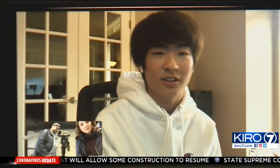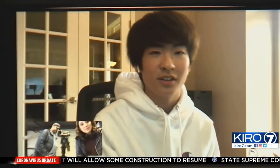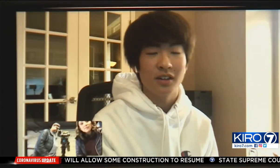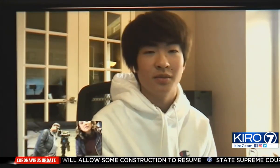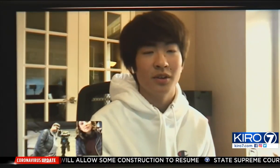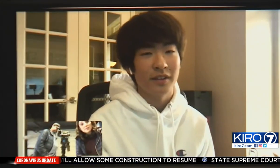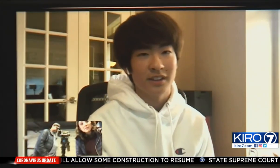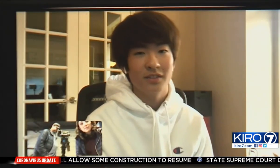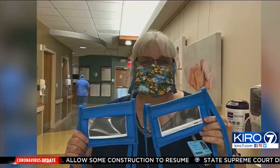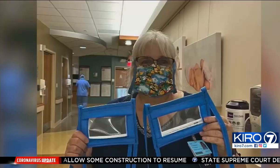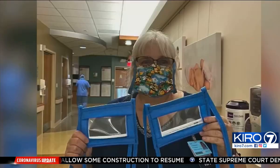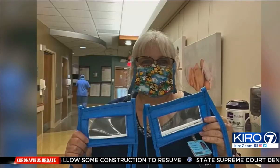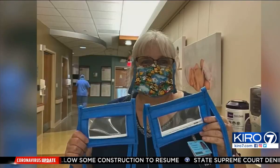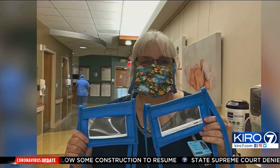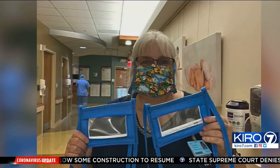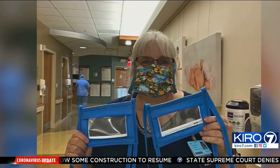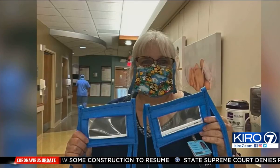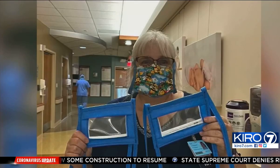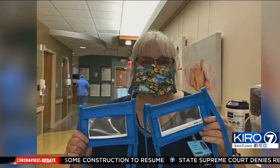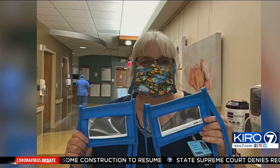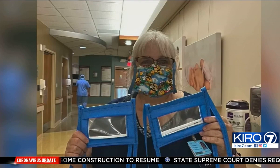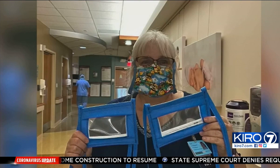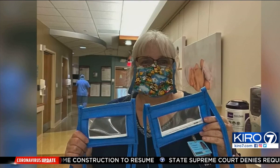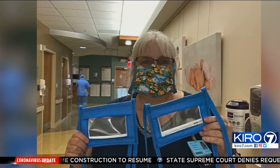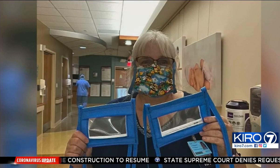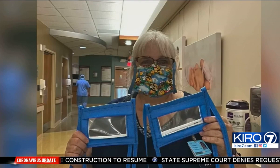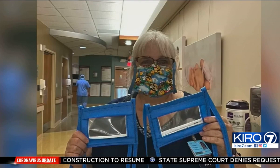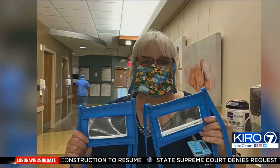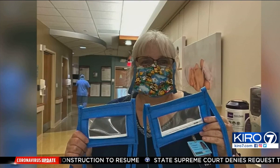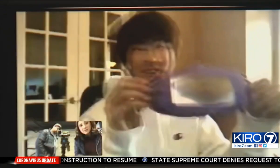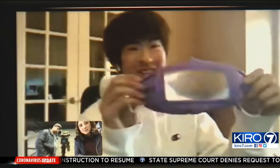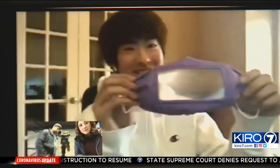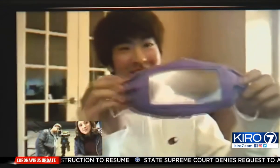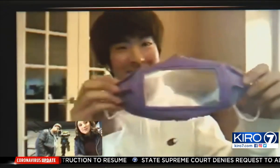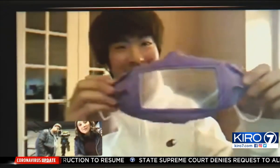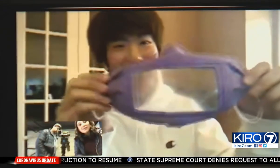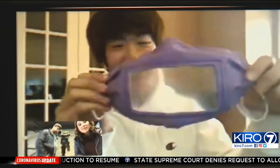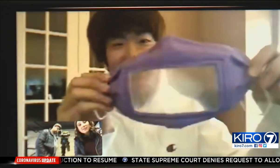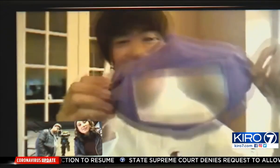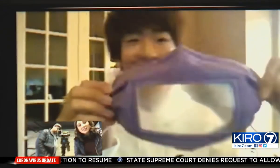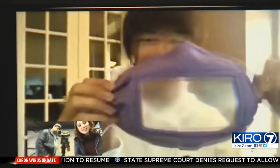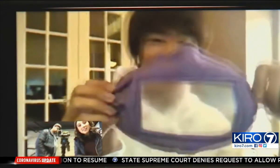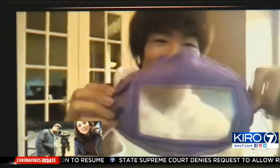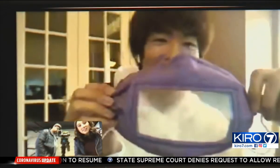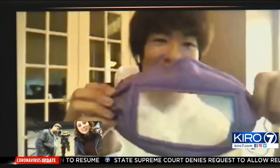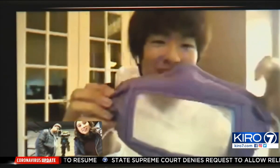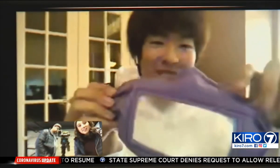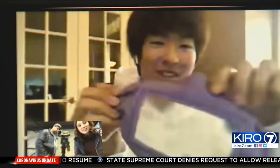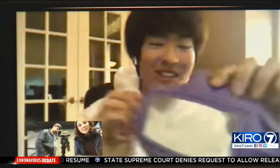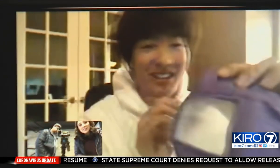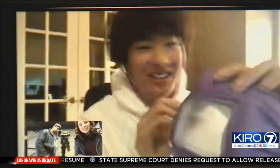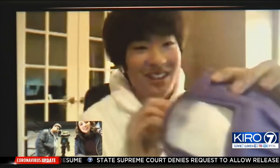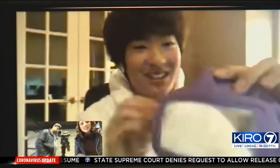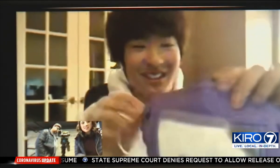DOING. A MARRIED COUPLE WHO WERE CLOSE TO LIKE GIVING BIRTH, THEY WANTED TO USE THESE TO LIKE COMMUNICATE WITH THEIR DOCTOR MORE EFFECTIVELY.